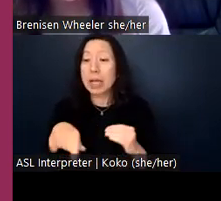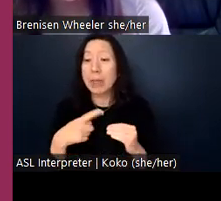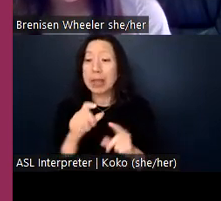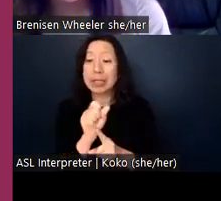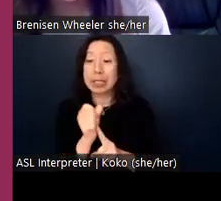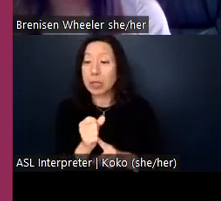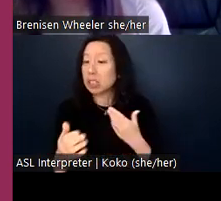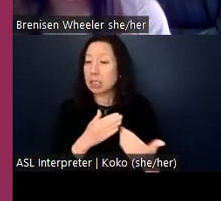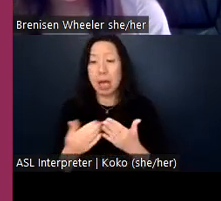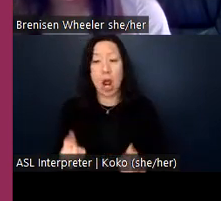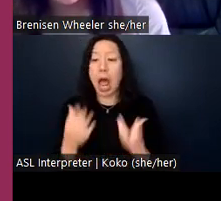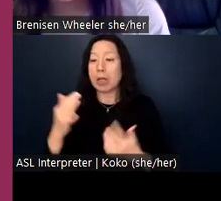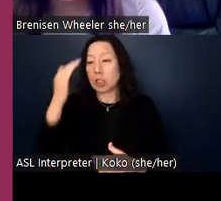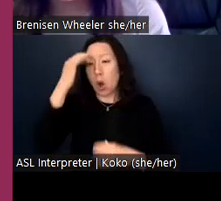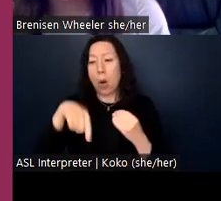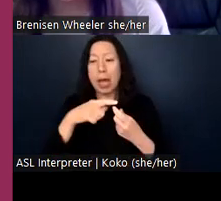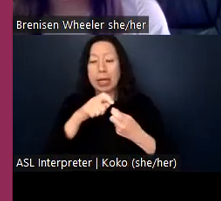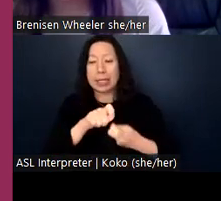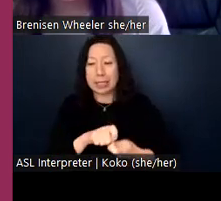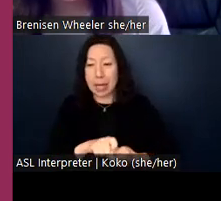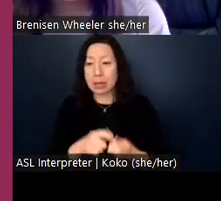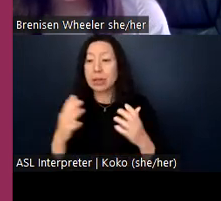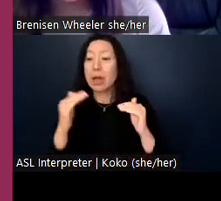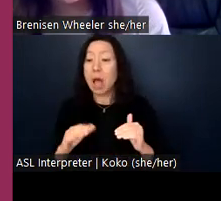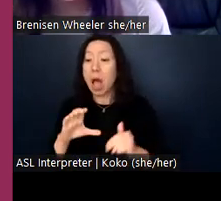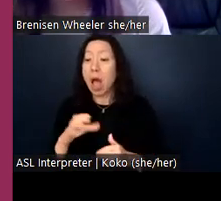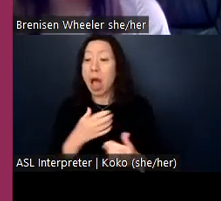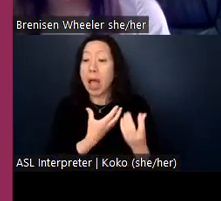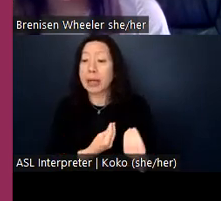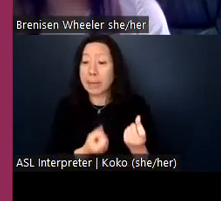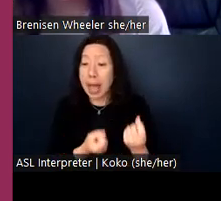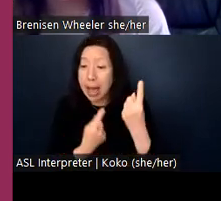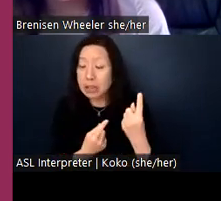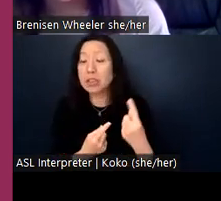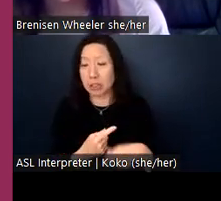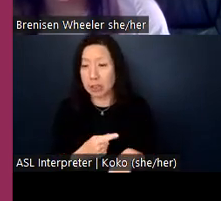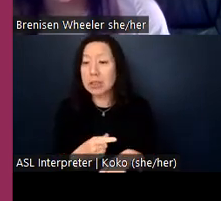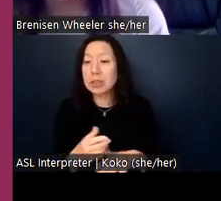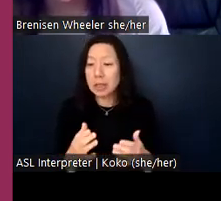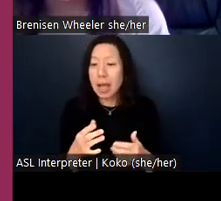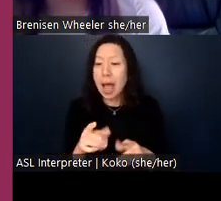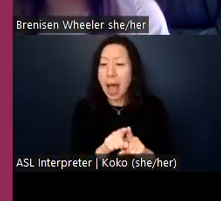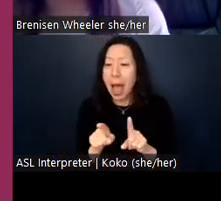13:23:01 Compassion as the effects continue. so we can let in the video decide what is best for them, supporting them through that process.